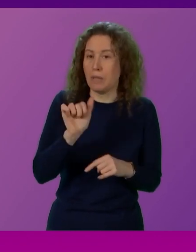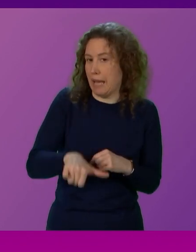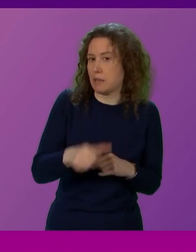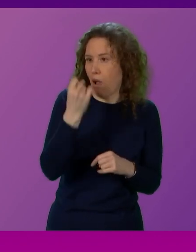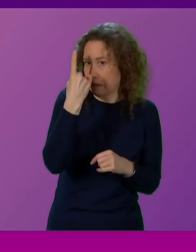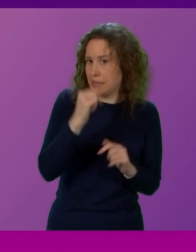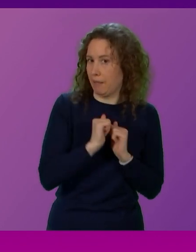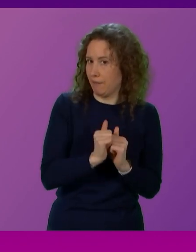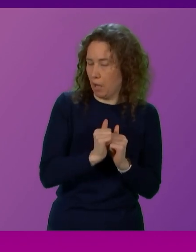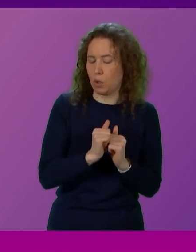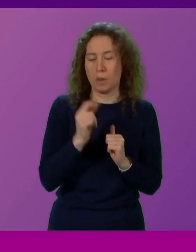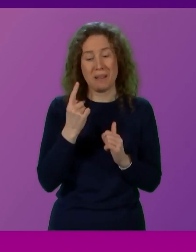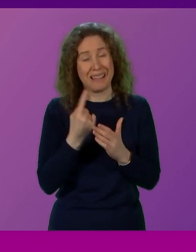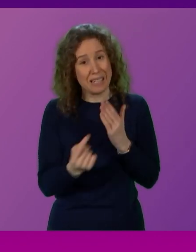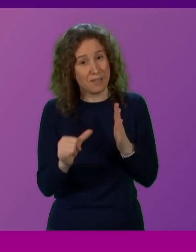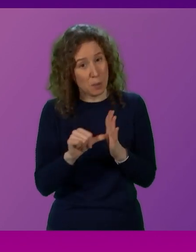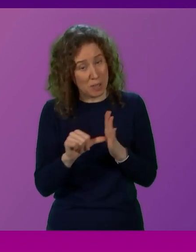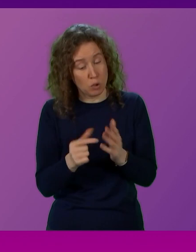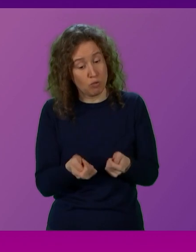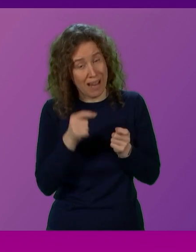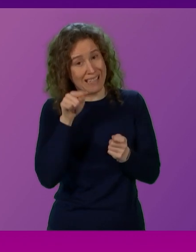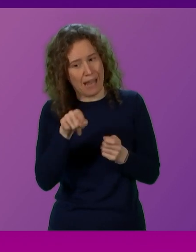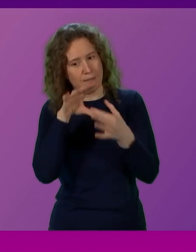The individual issue that the member has raised is for the local council.